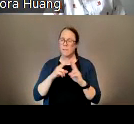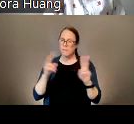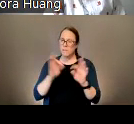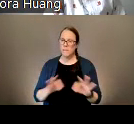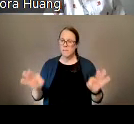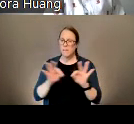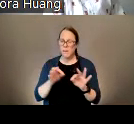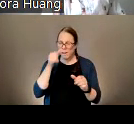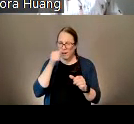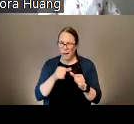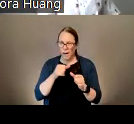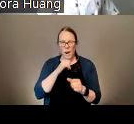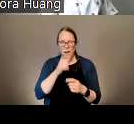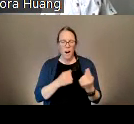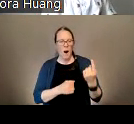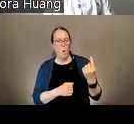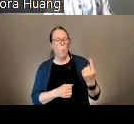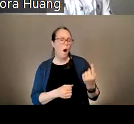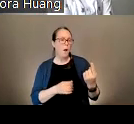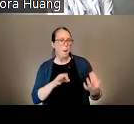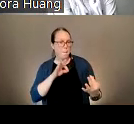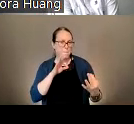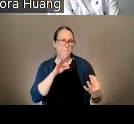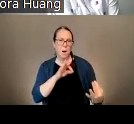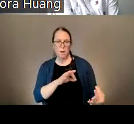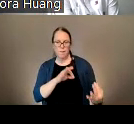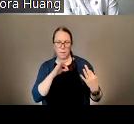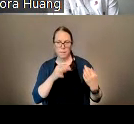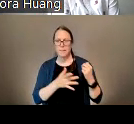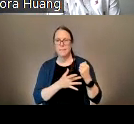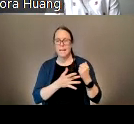that there's really no one size fits all method here